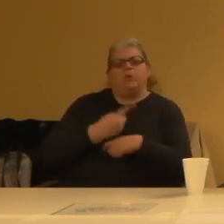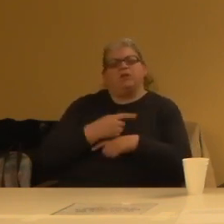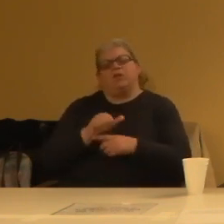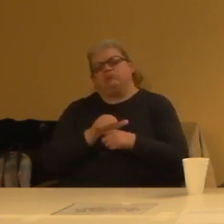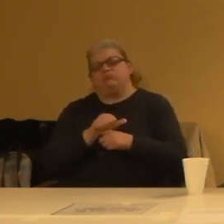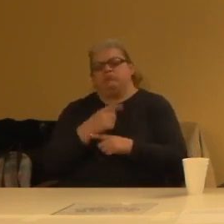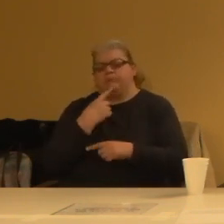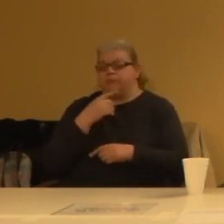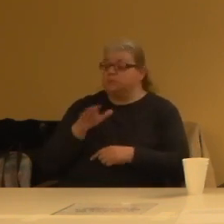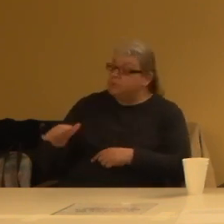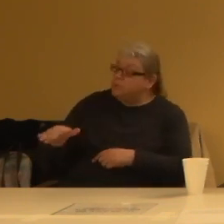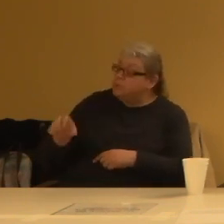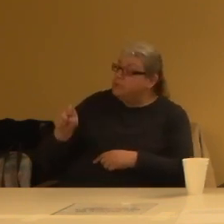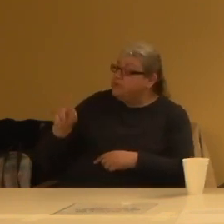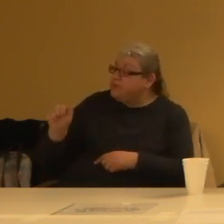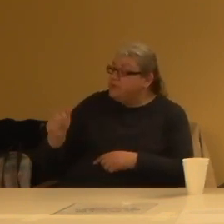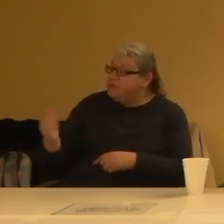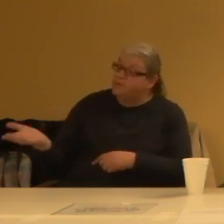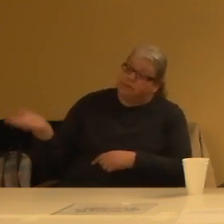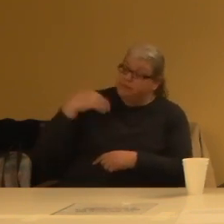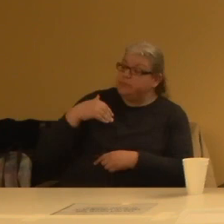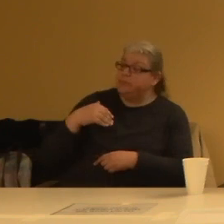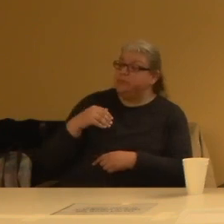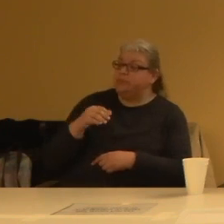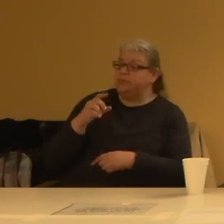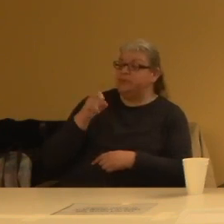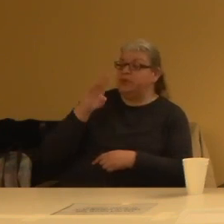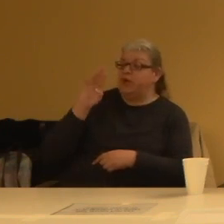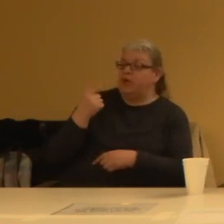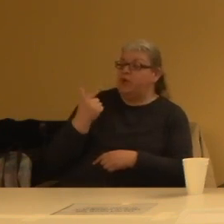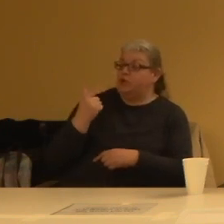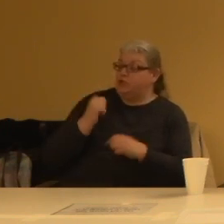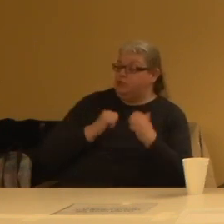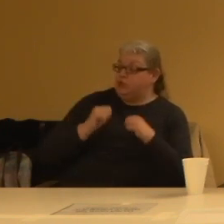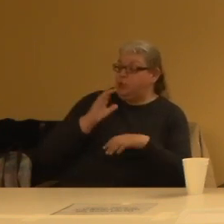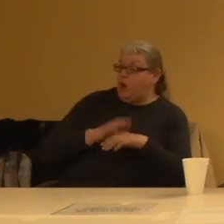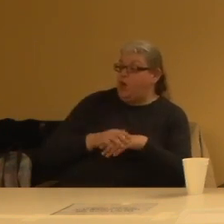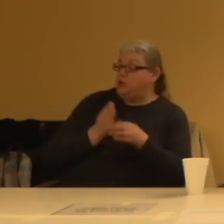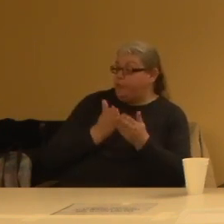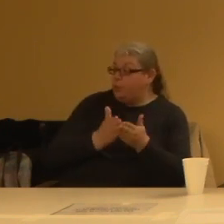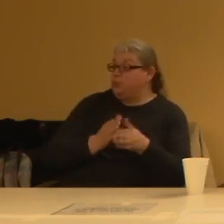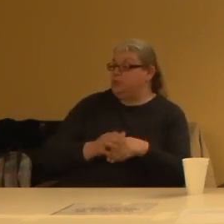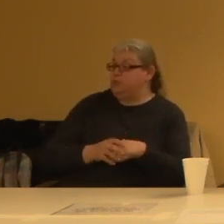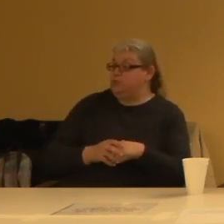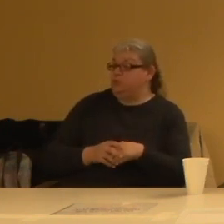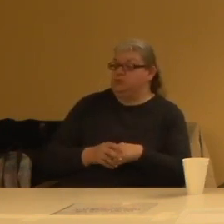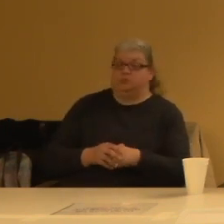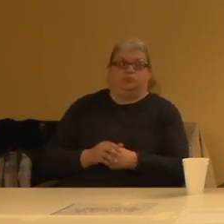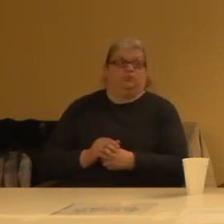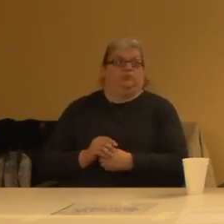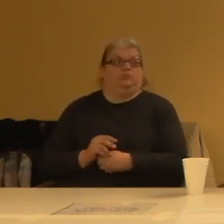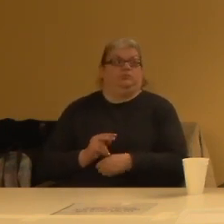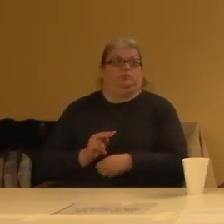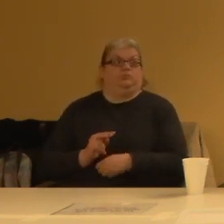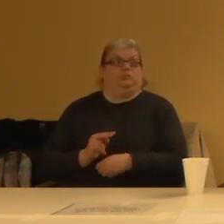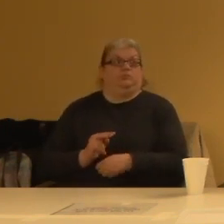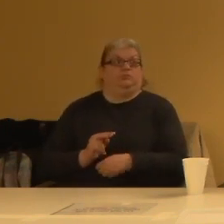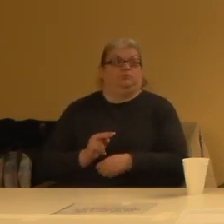you're gonna come with me to the drag show on the boat." And I said, "Yeah, yeah." And she said,